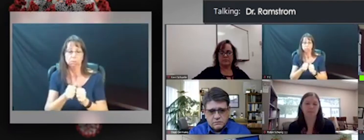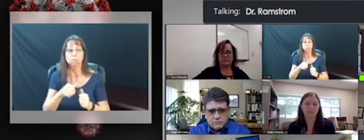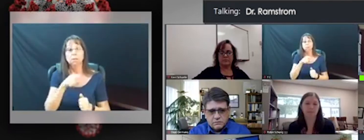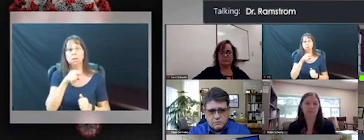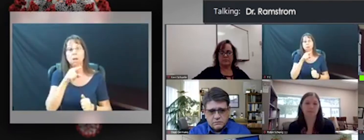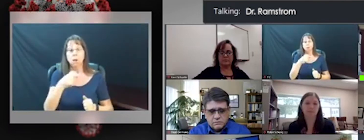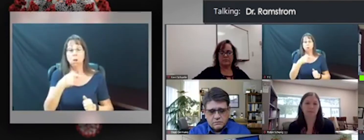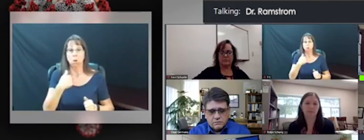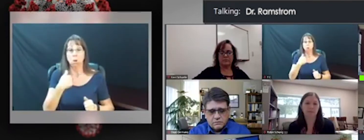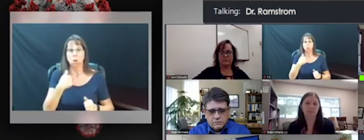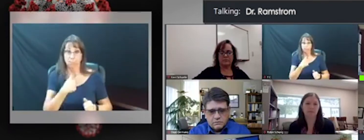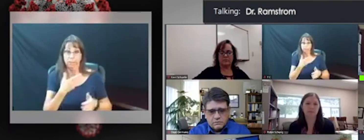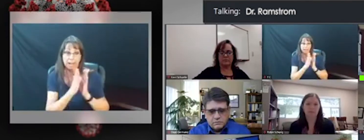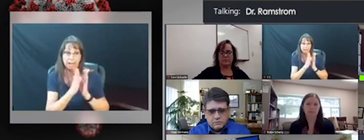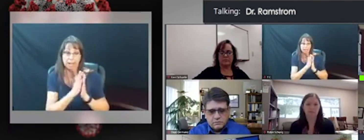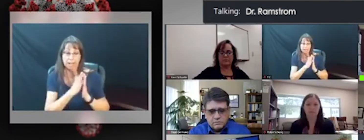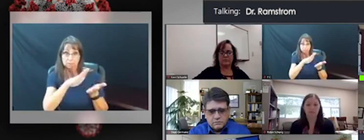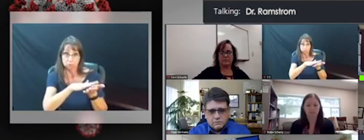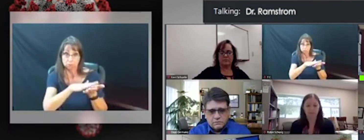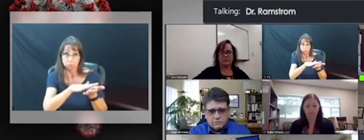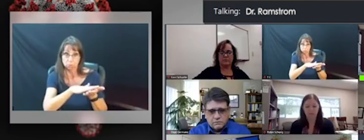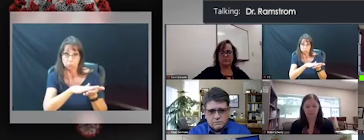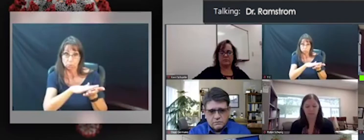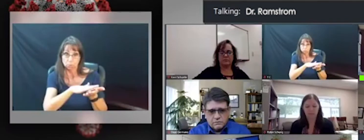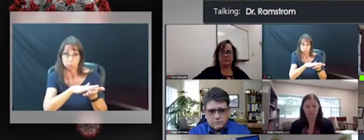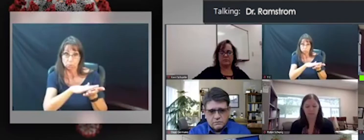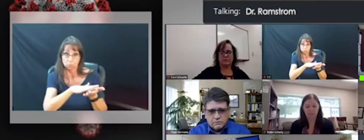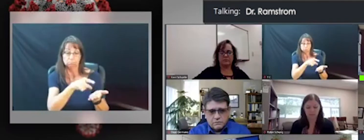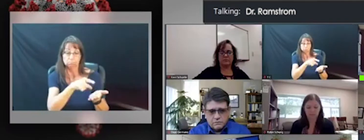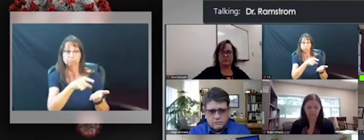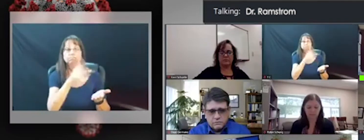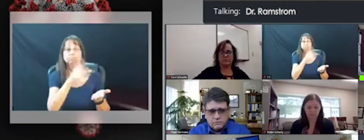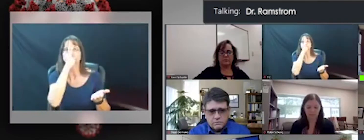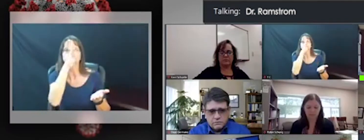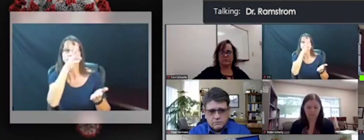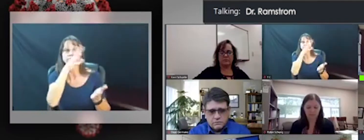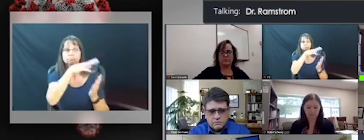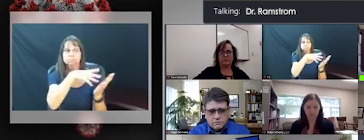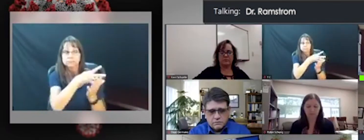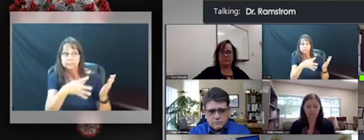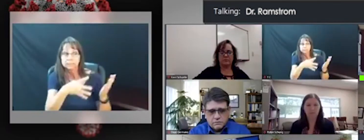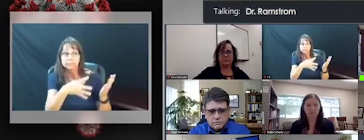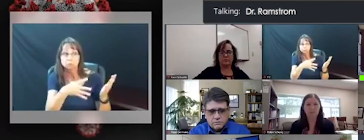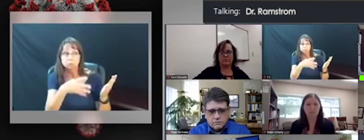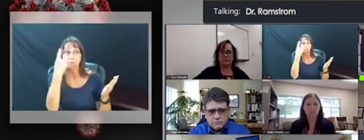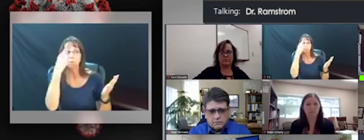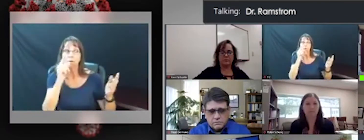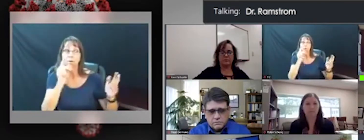in anticipation of that guidance coming. But as far as we're aware it has not been